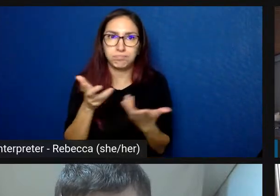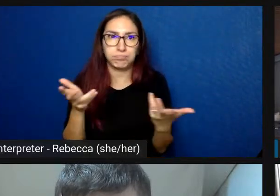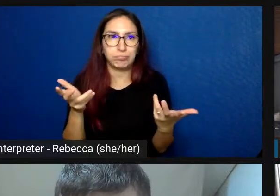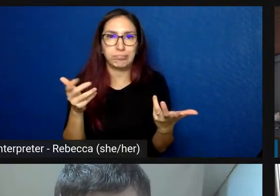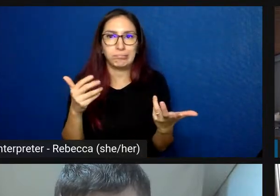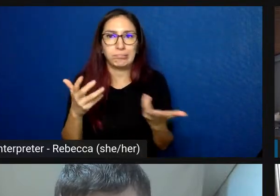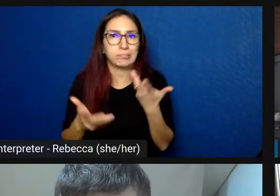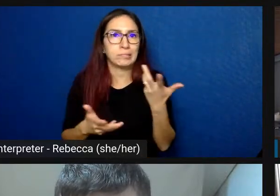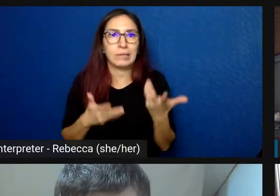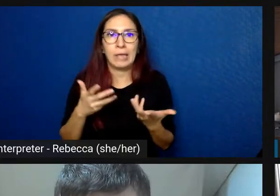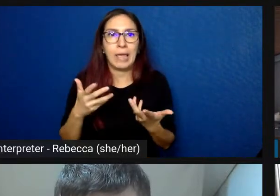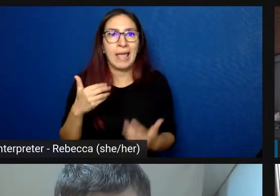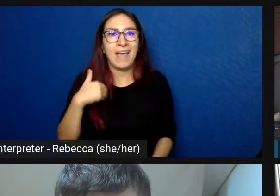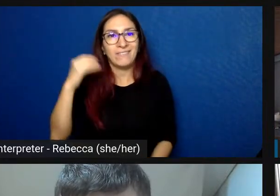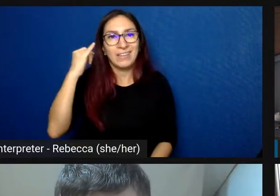I think